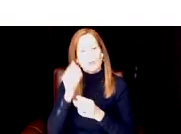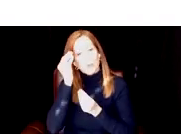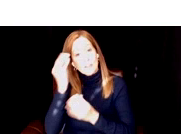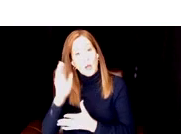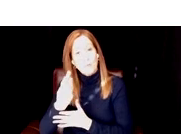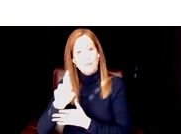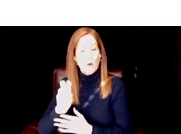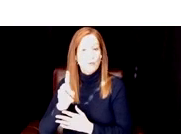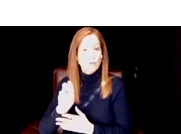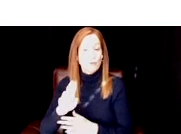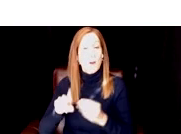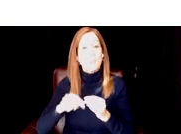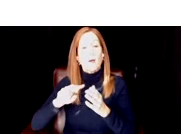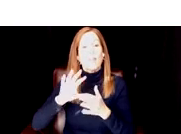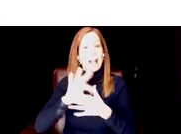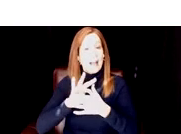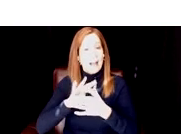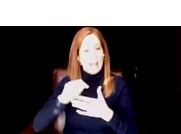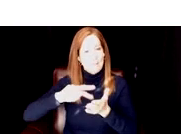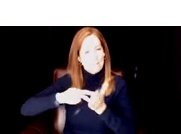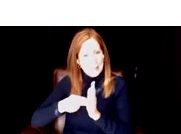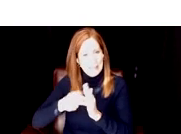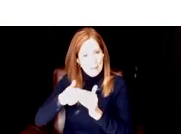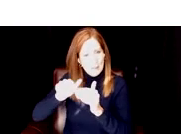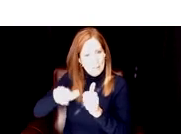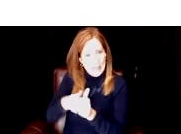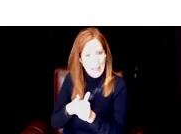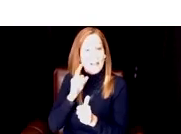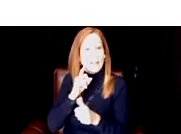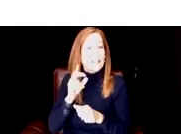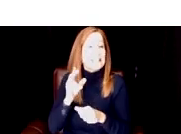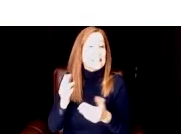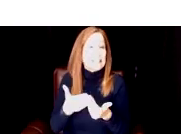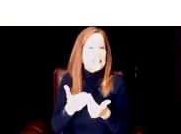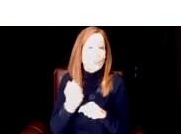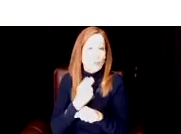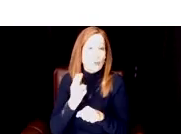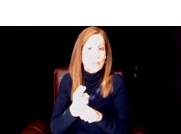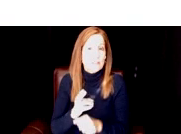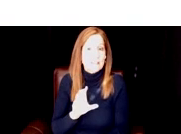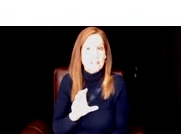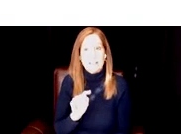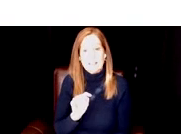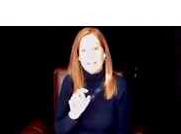and the meaning of the content. Although it's easy to use CSS to style any element to look however you'd like,